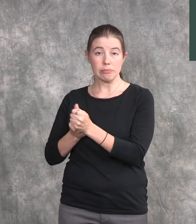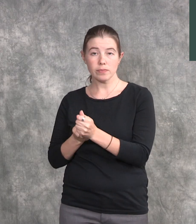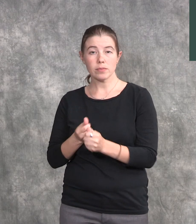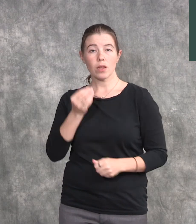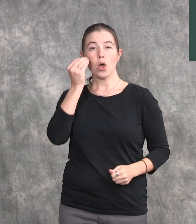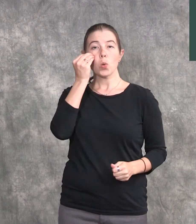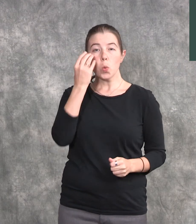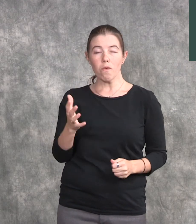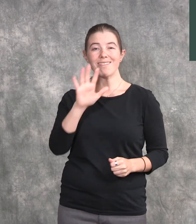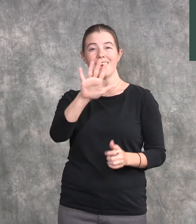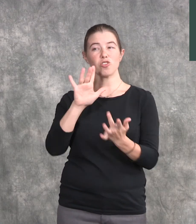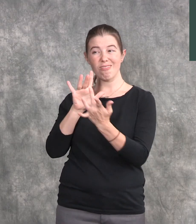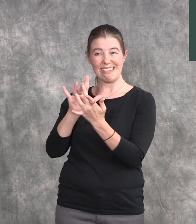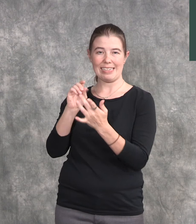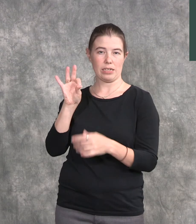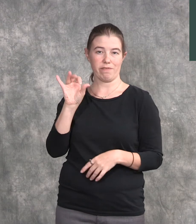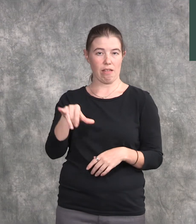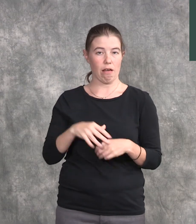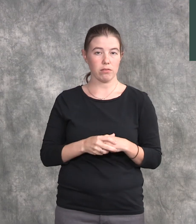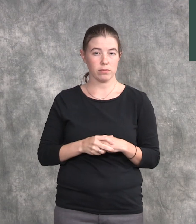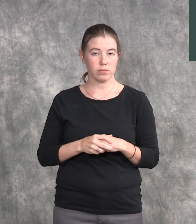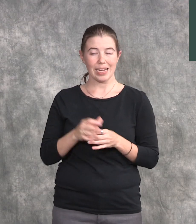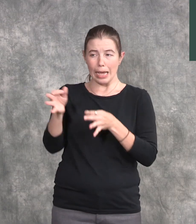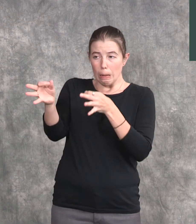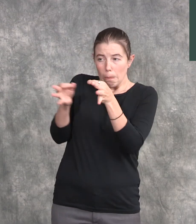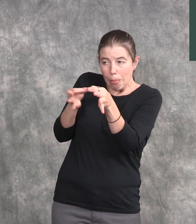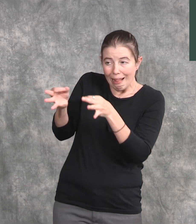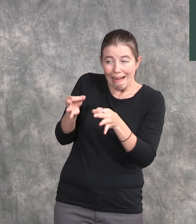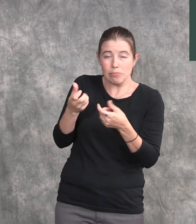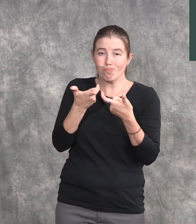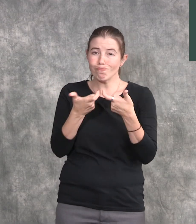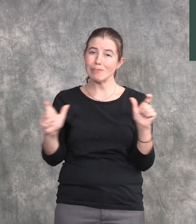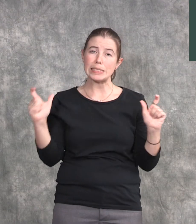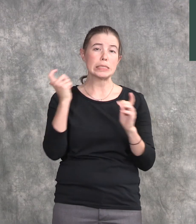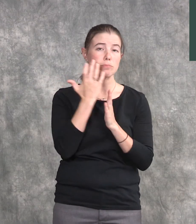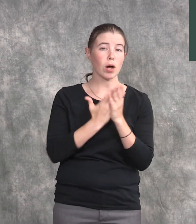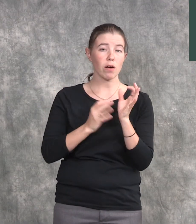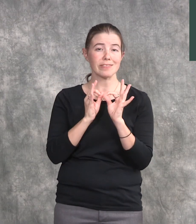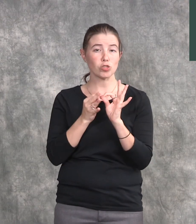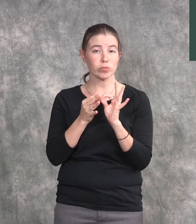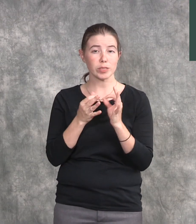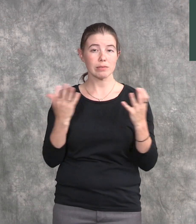notify your contact of this. Explain that a large part of interpreting